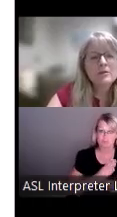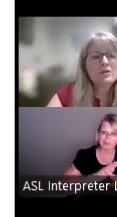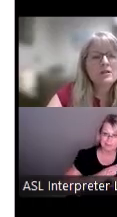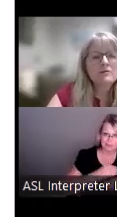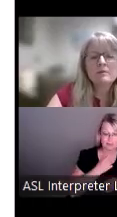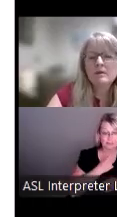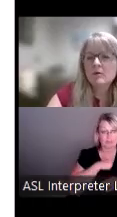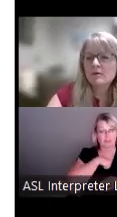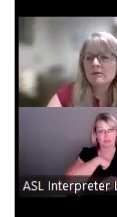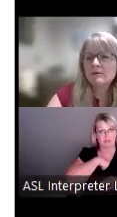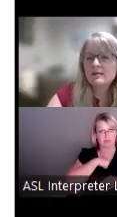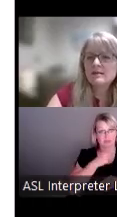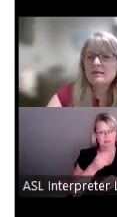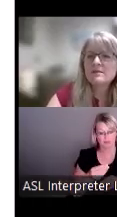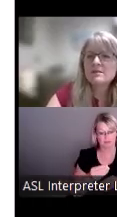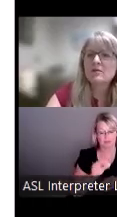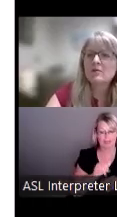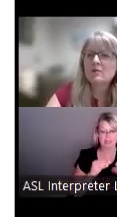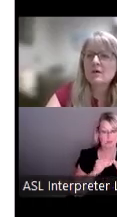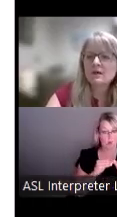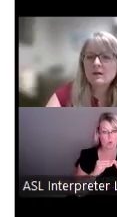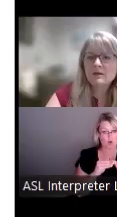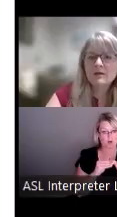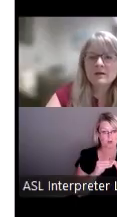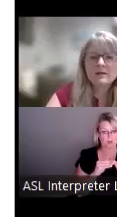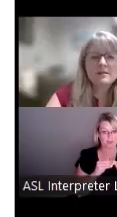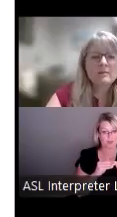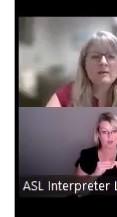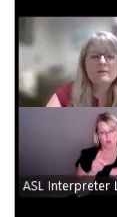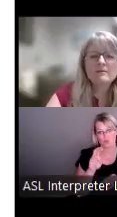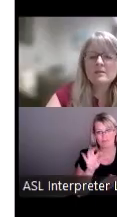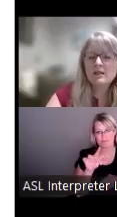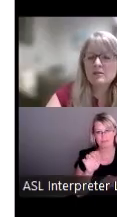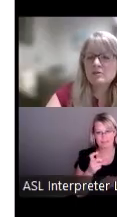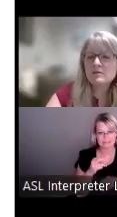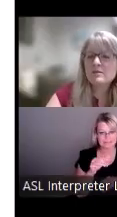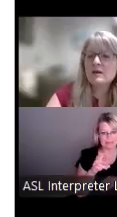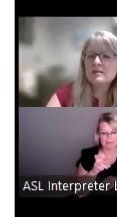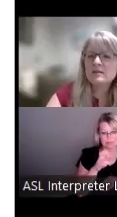which would be more reflexive. So the type of touch response